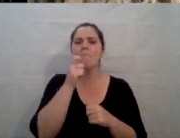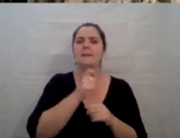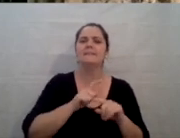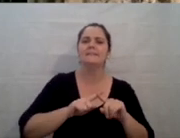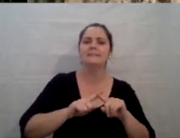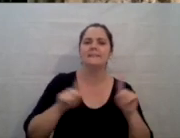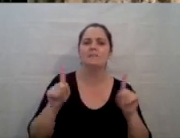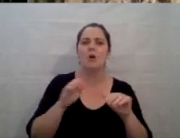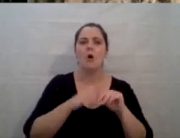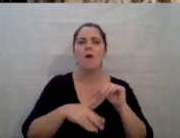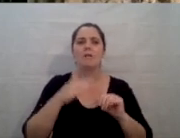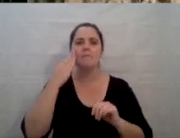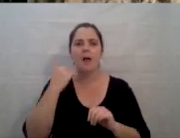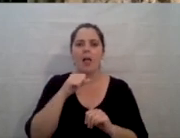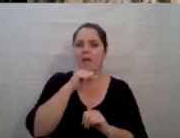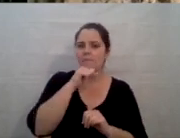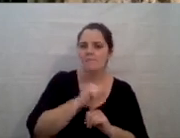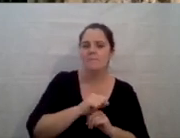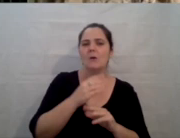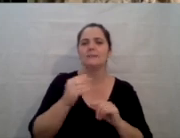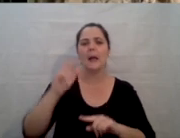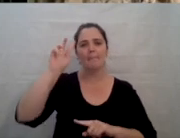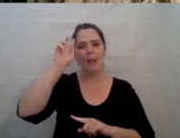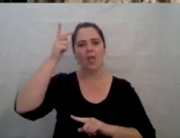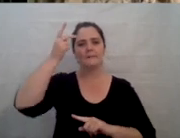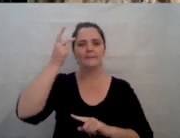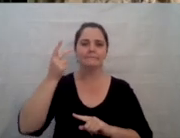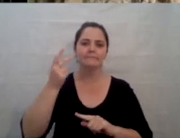the things that surround life drawing, but the form itself of